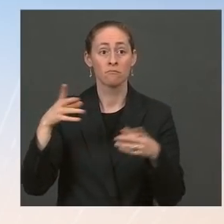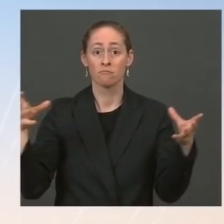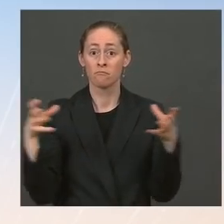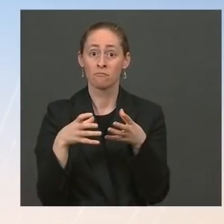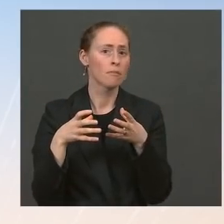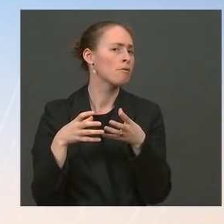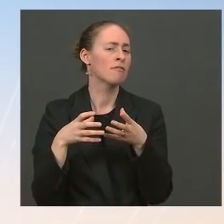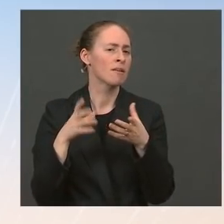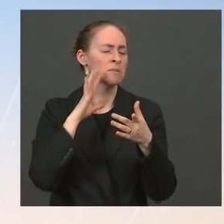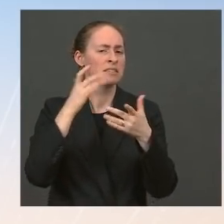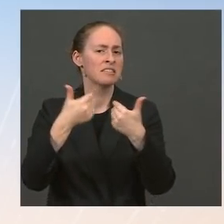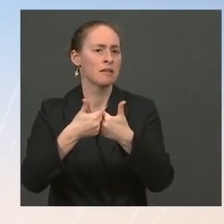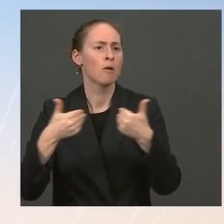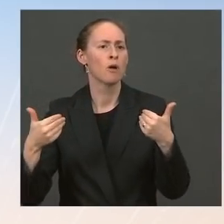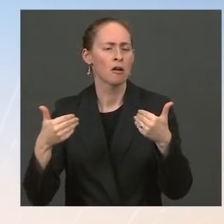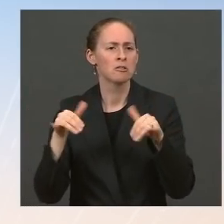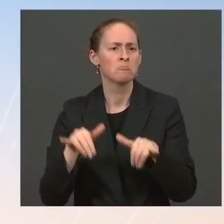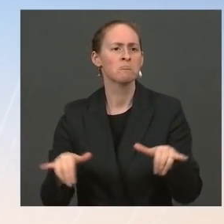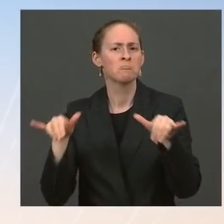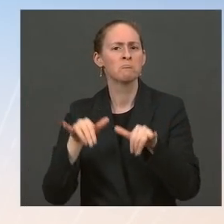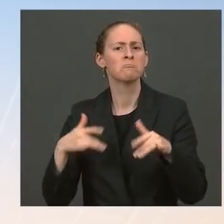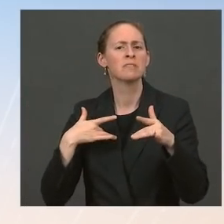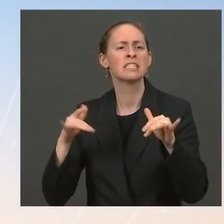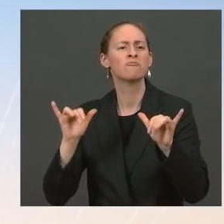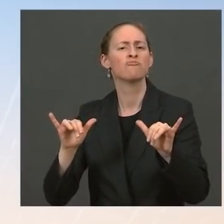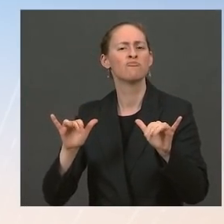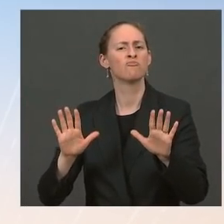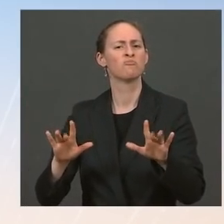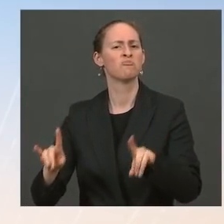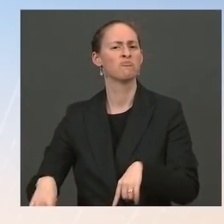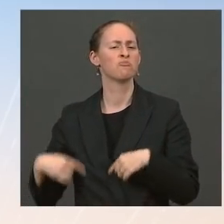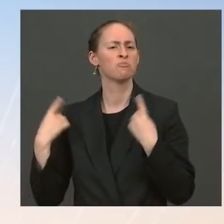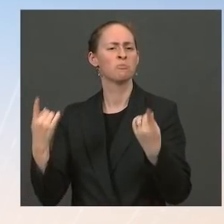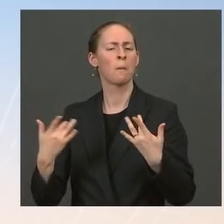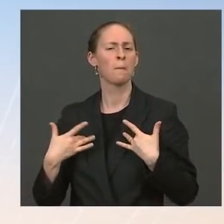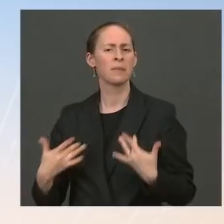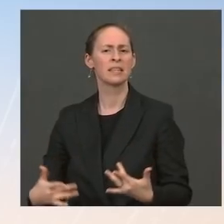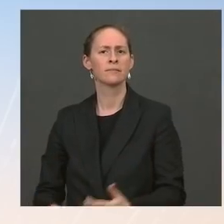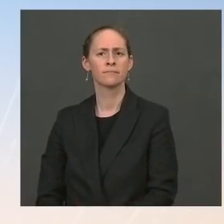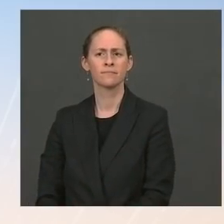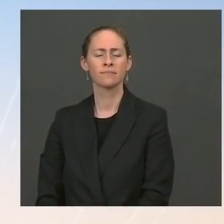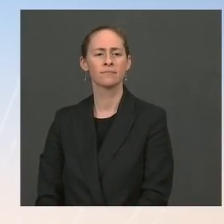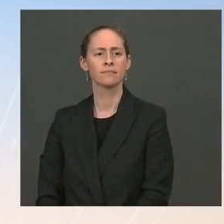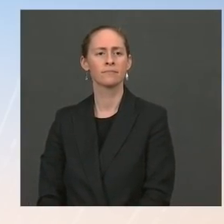with both the President of the United States and the Vice President of the United States. It is something we certainly thinks sends an indication